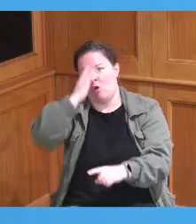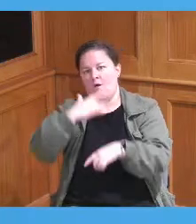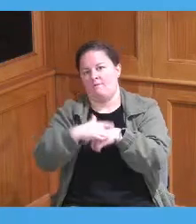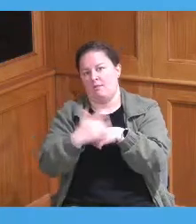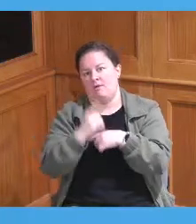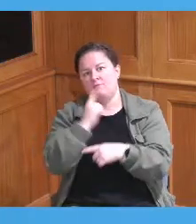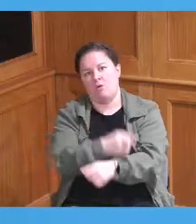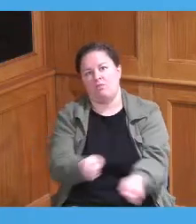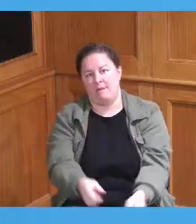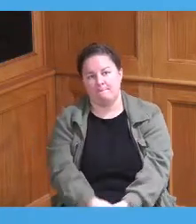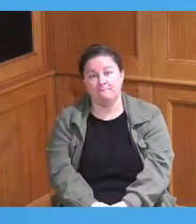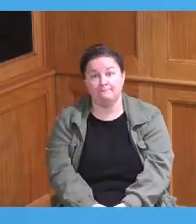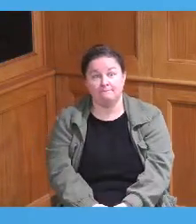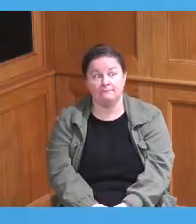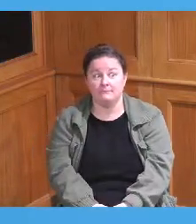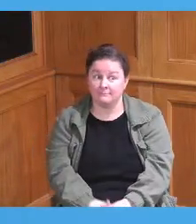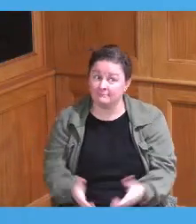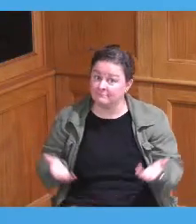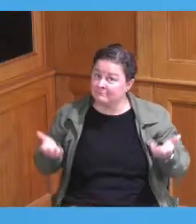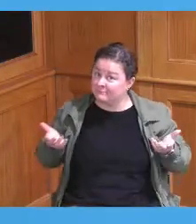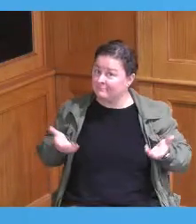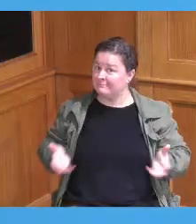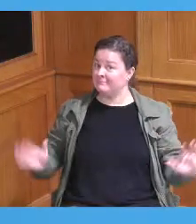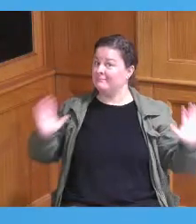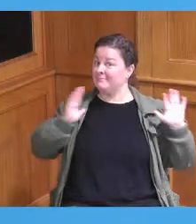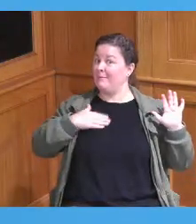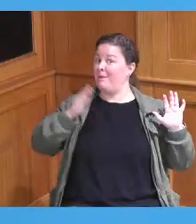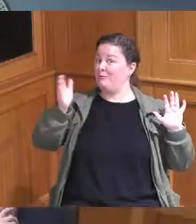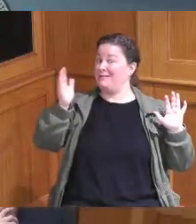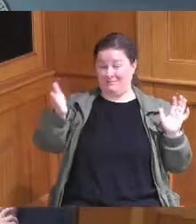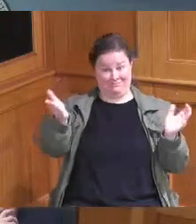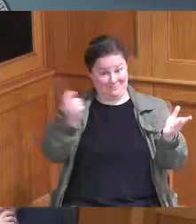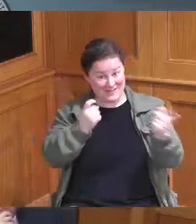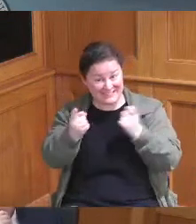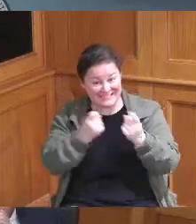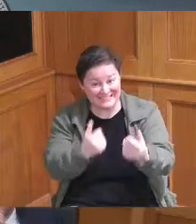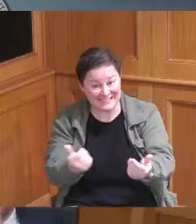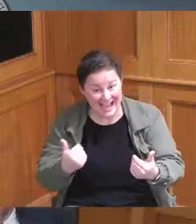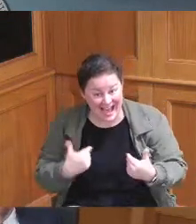and that's what I have to present I would love to hear questions yeah thank you for that